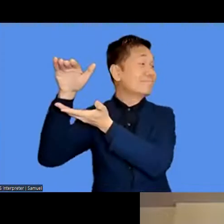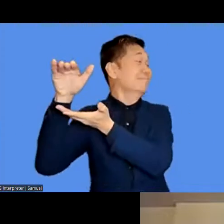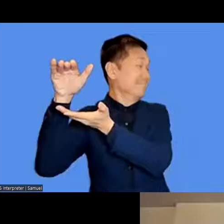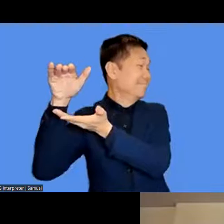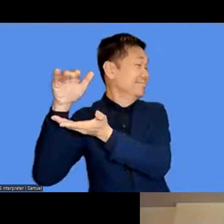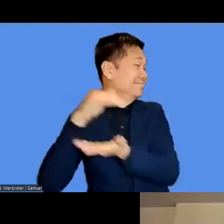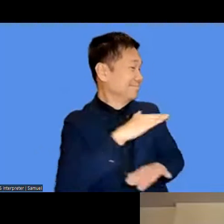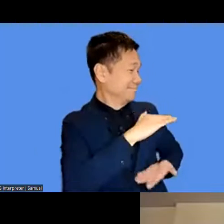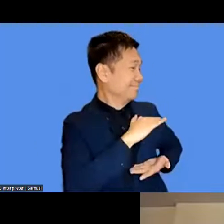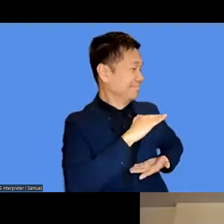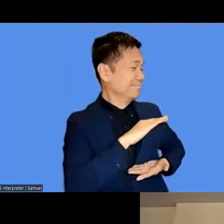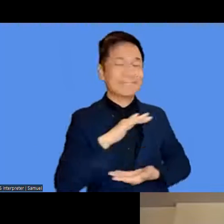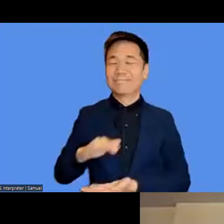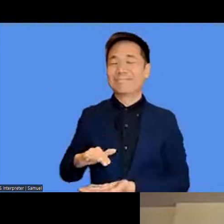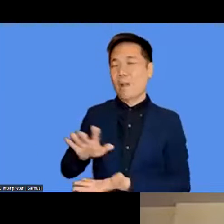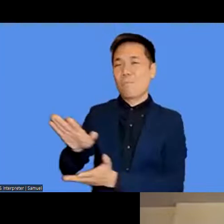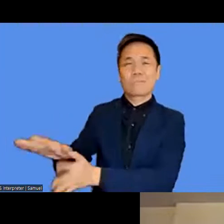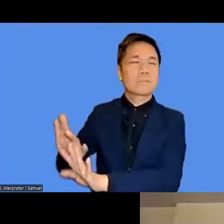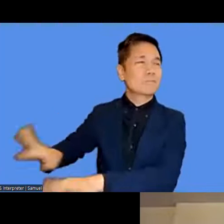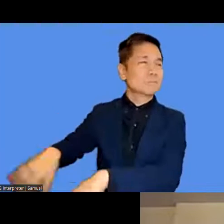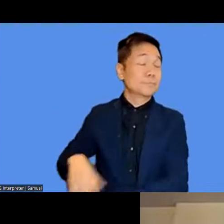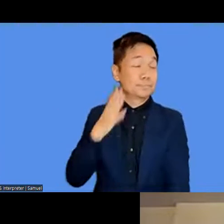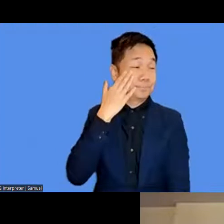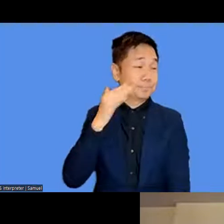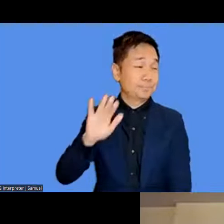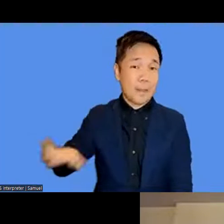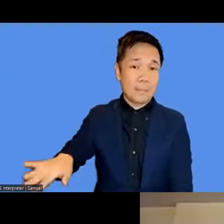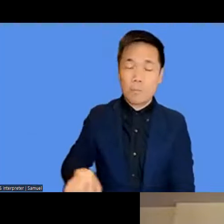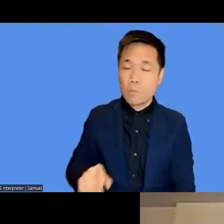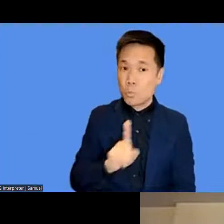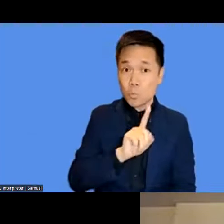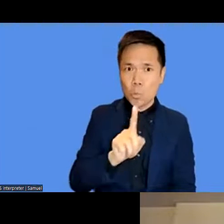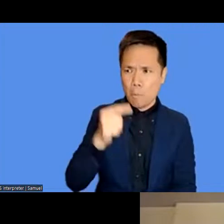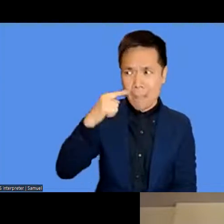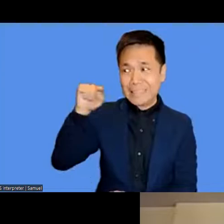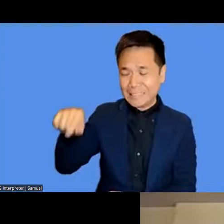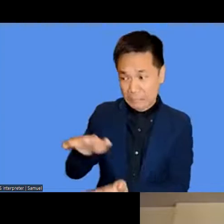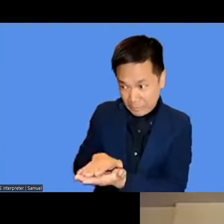And then how that data are being used is also quite important, ensuring that there are safeguards